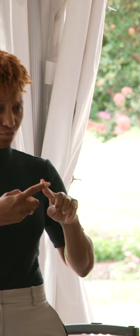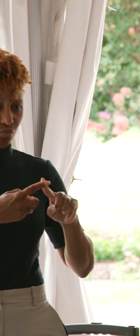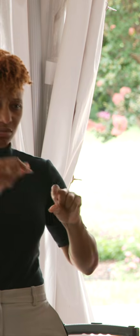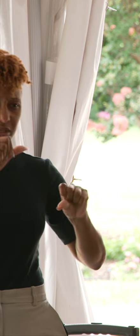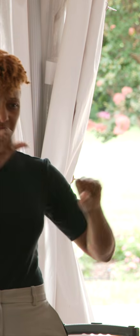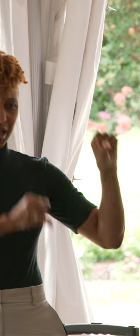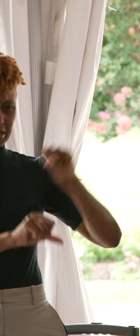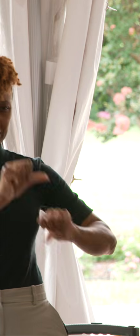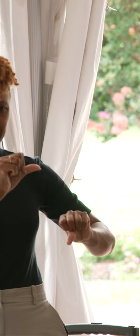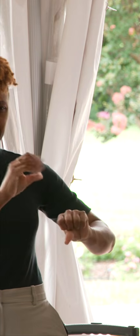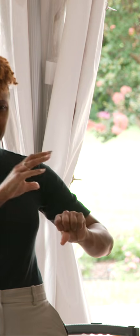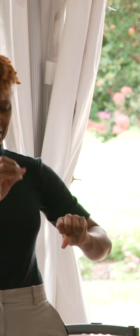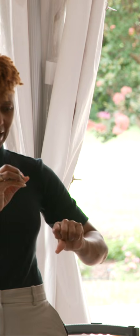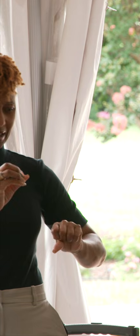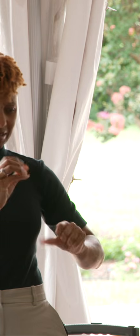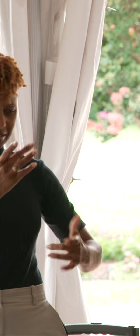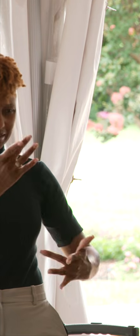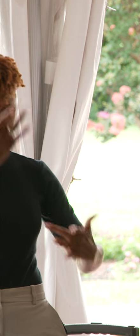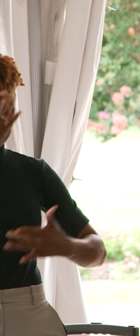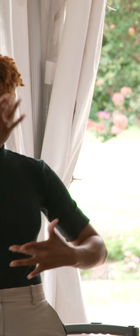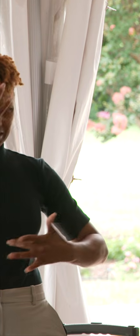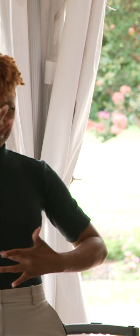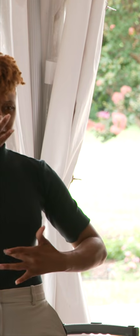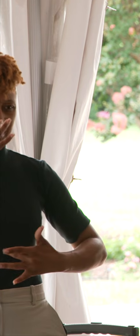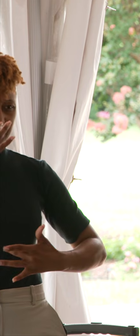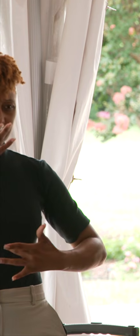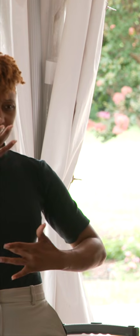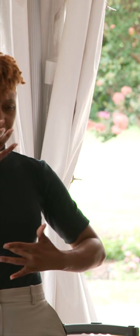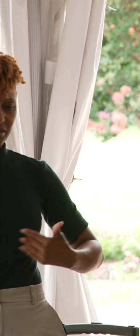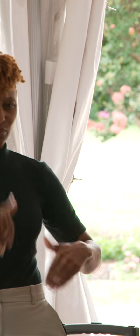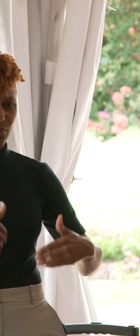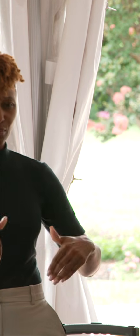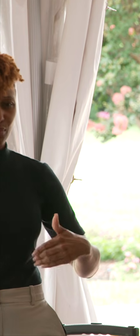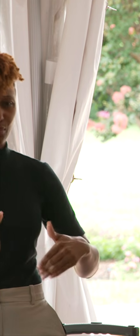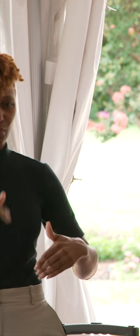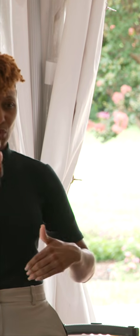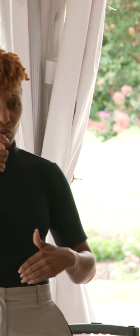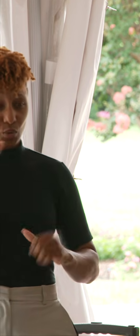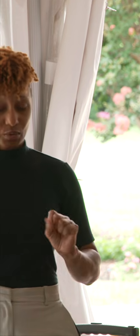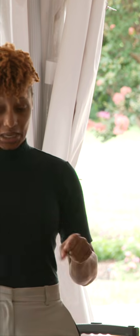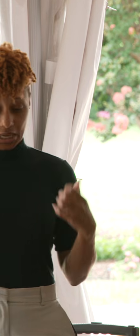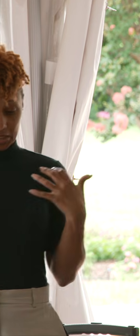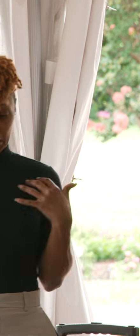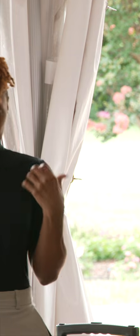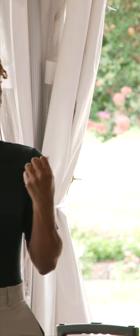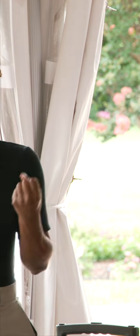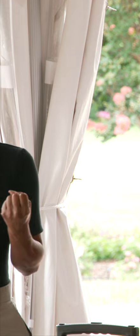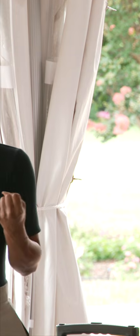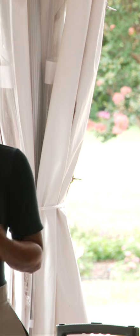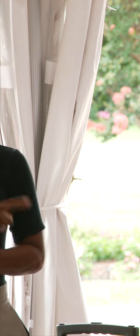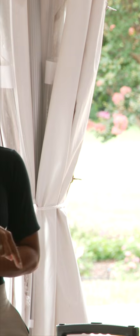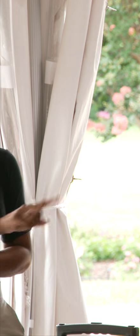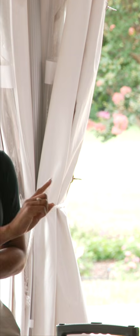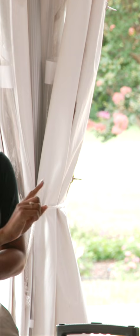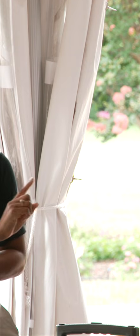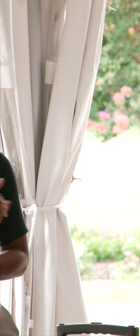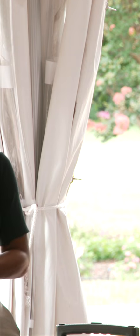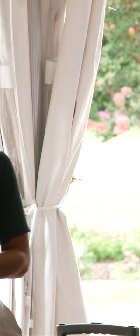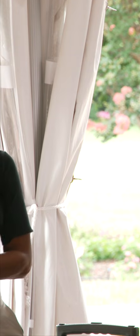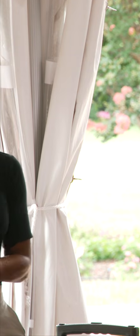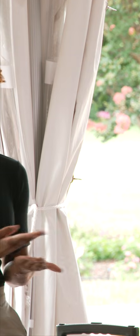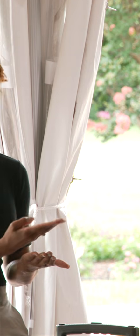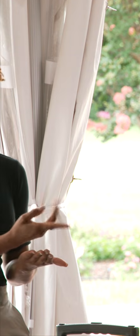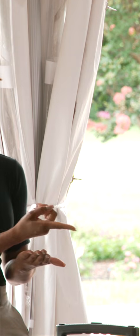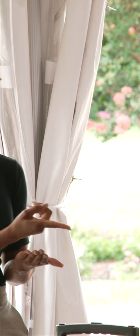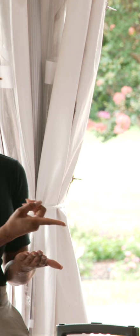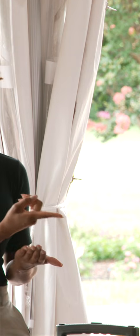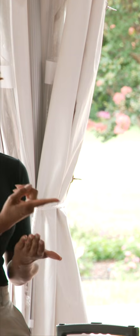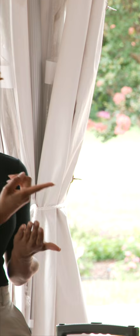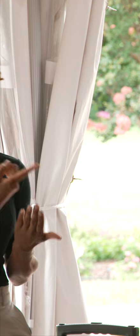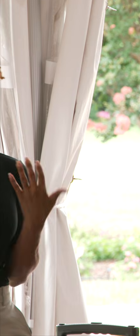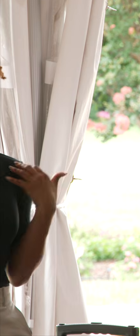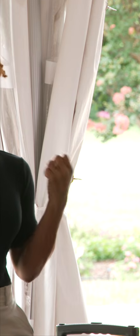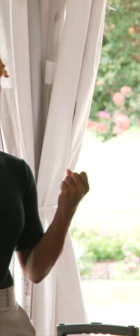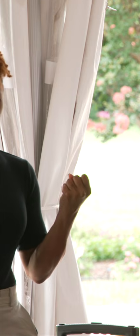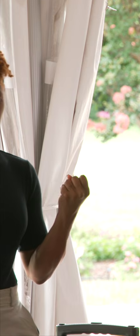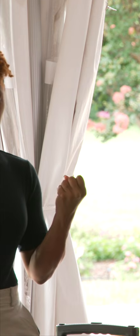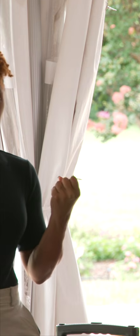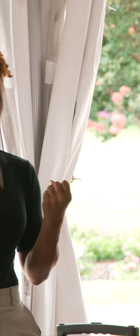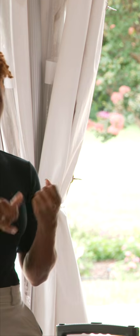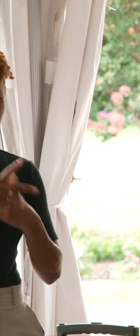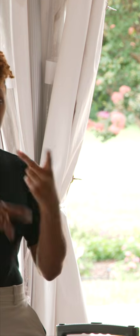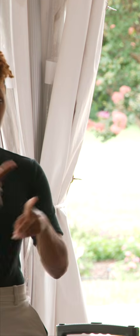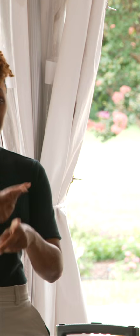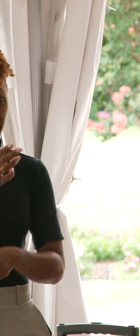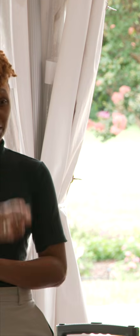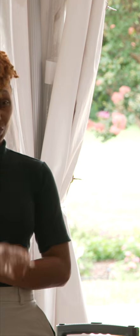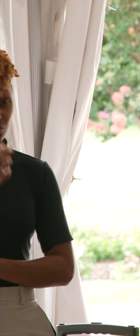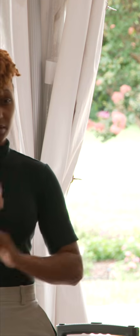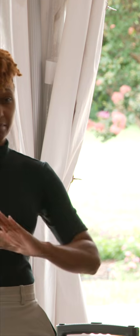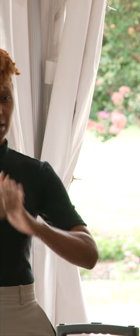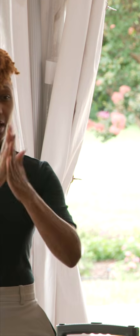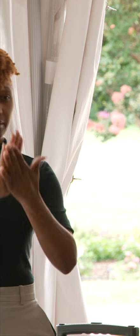and allowed healing hands to withdraw from those in need. Today, this history stands as a warning